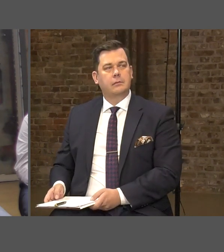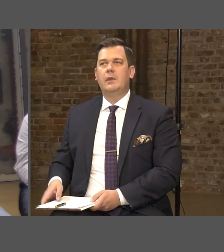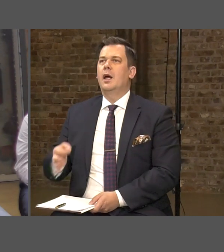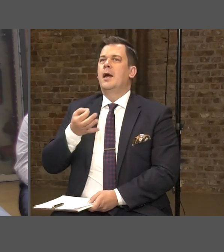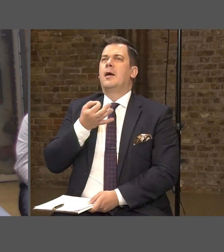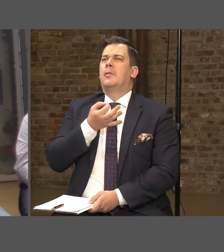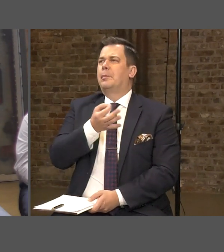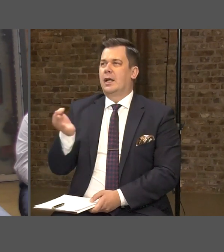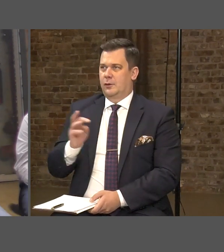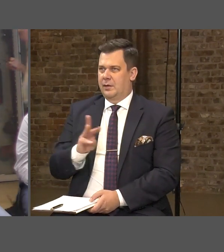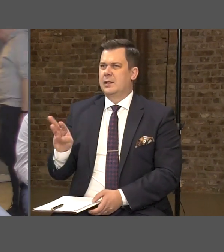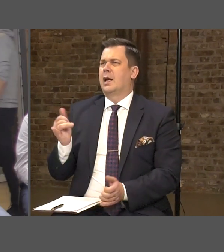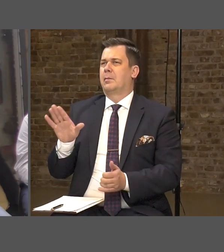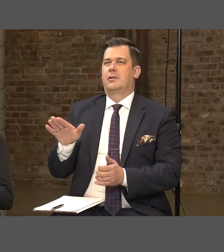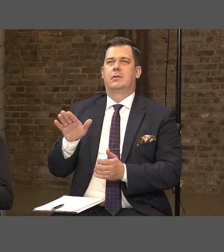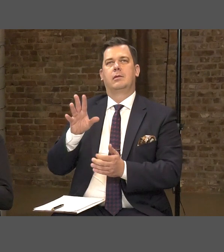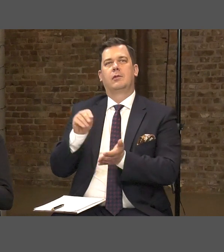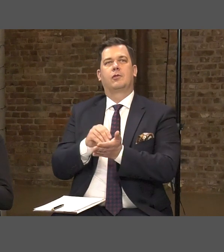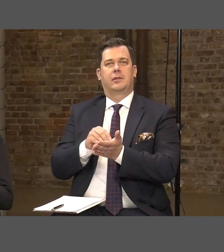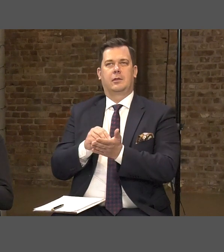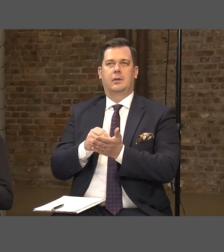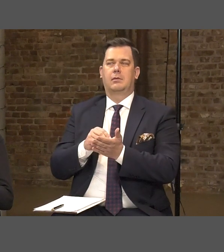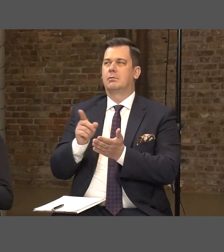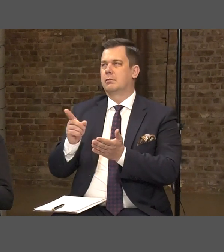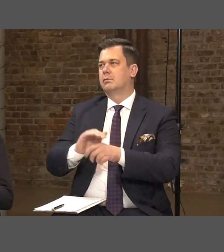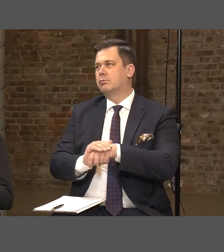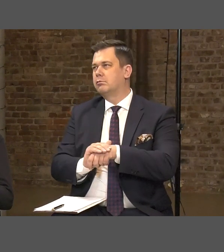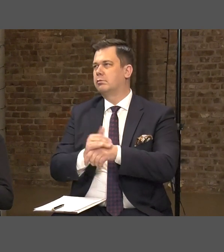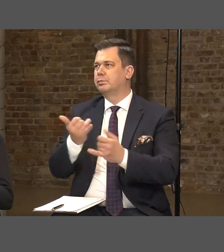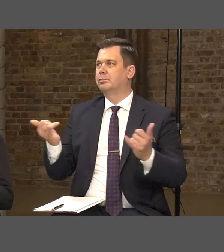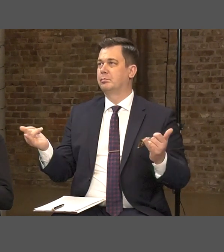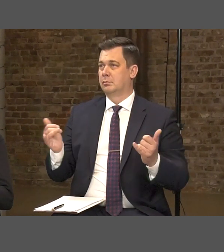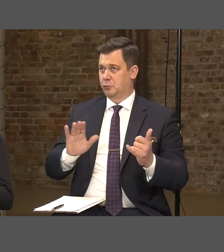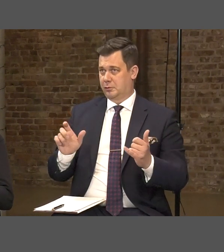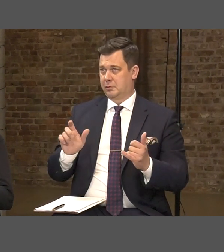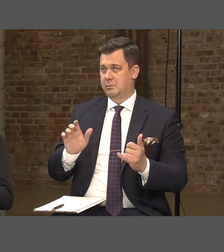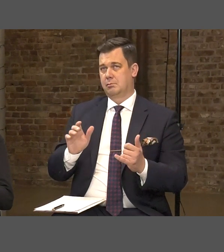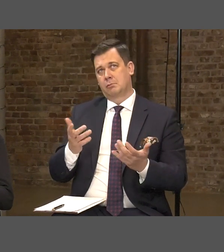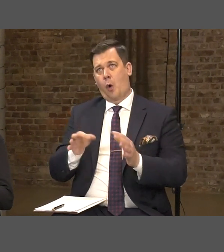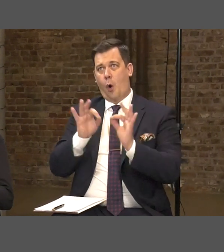Question for you: what are your experiences, you or your friends?